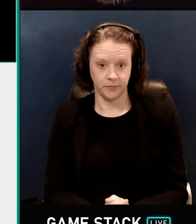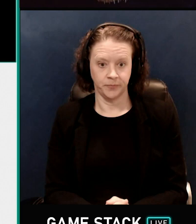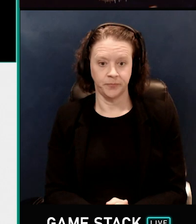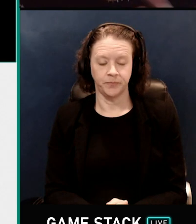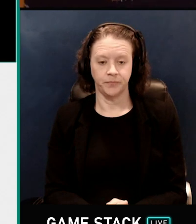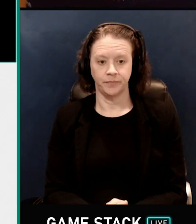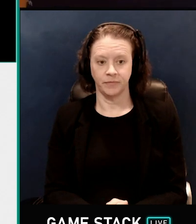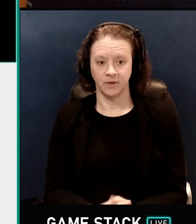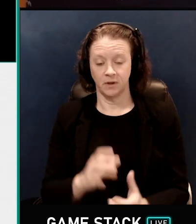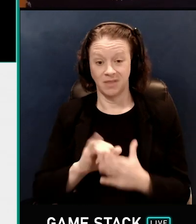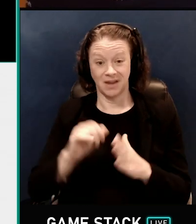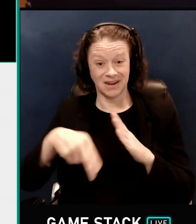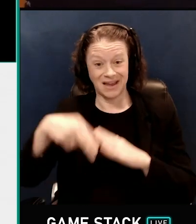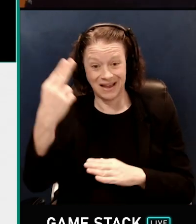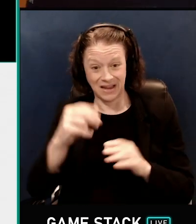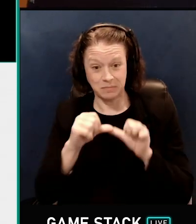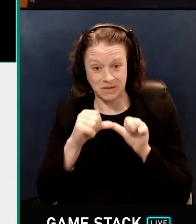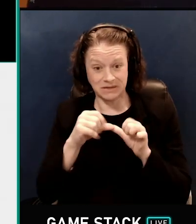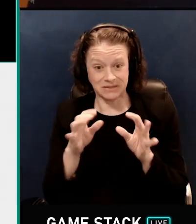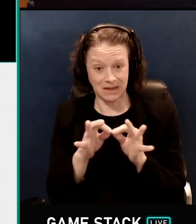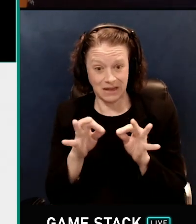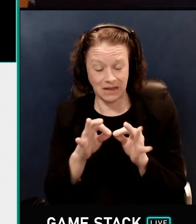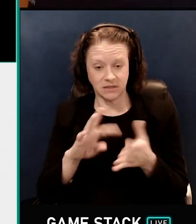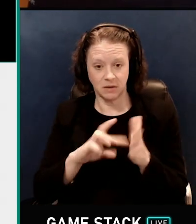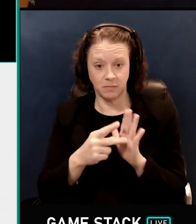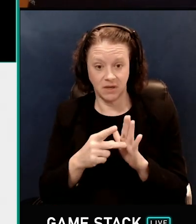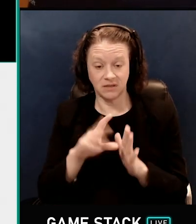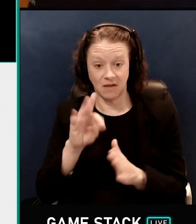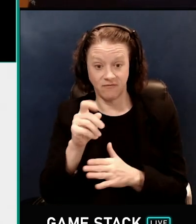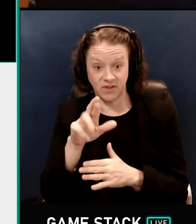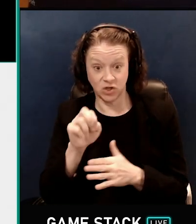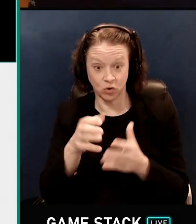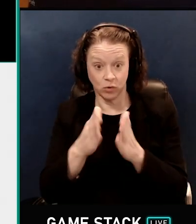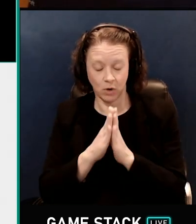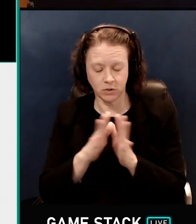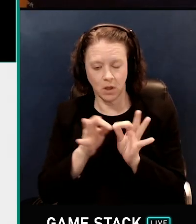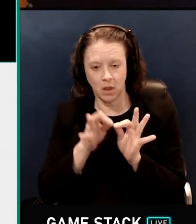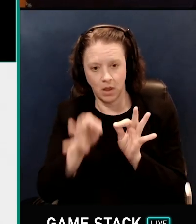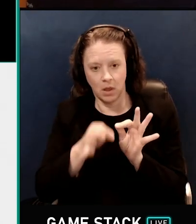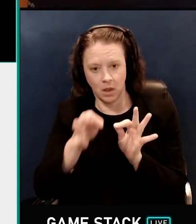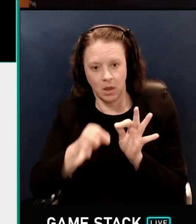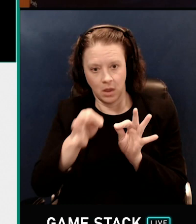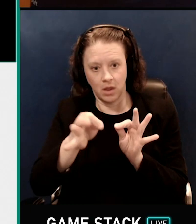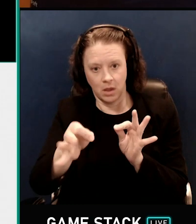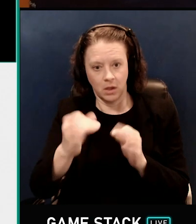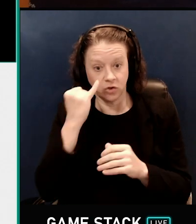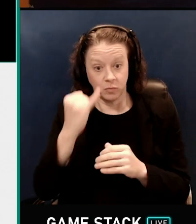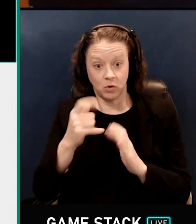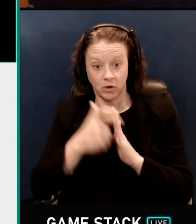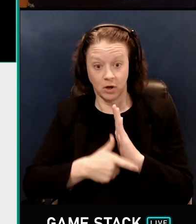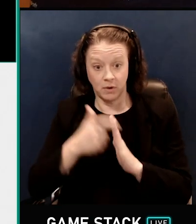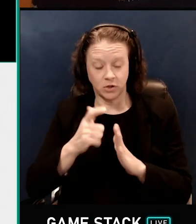This height maintenance costs cause long waits between feature requests. If automation stopped working for any reason,